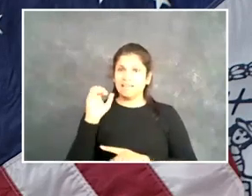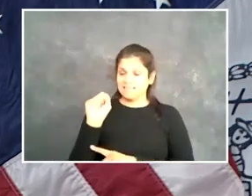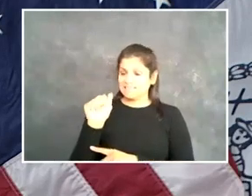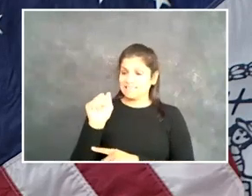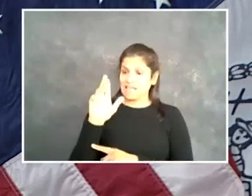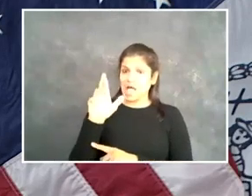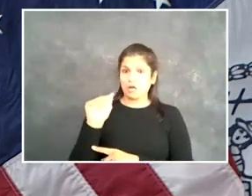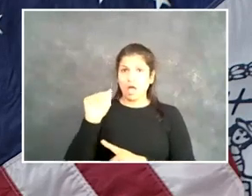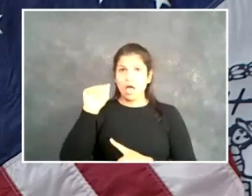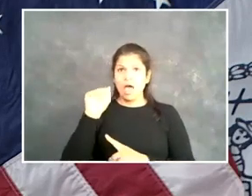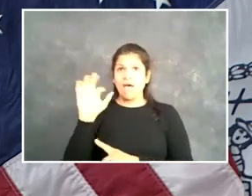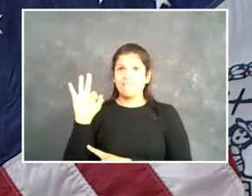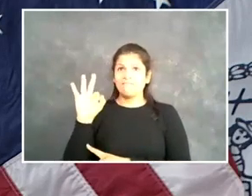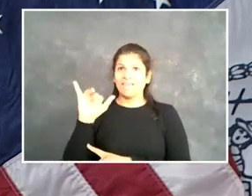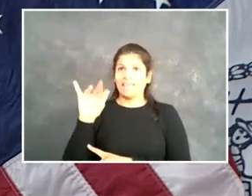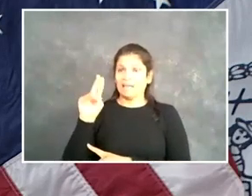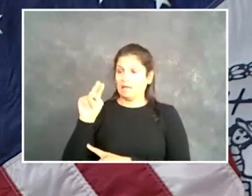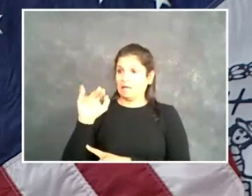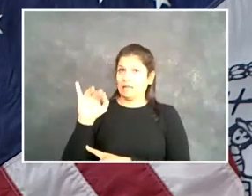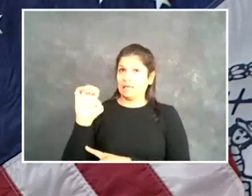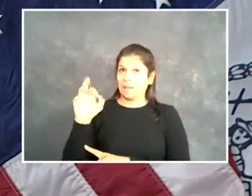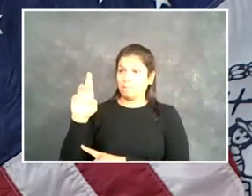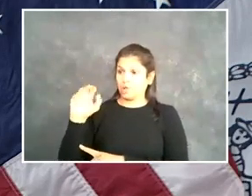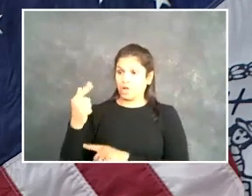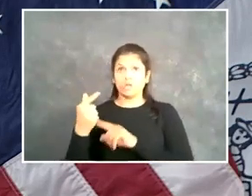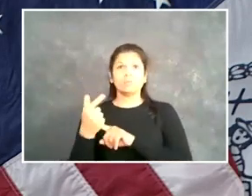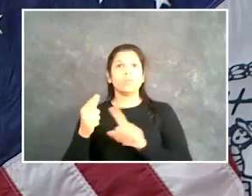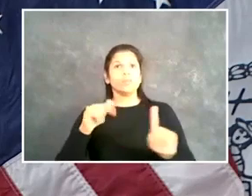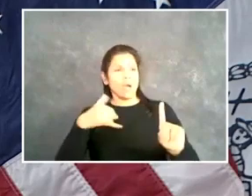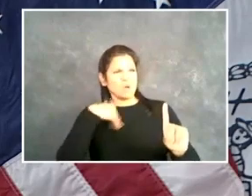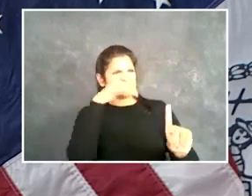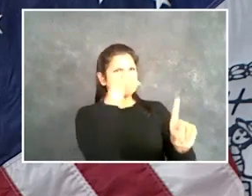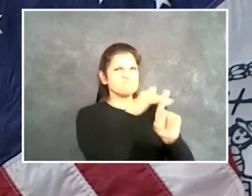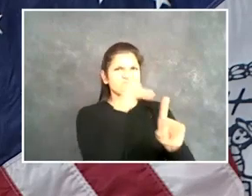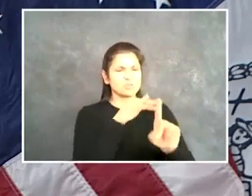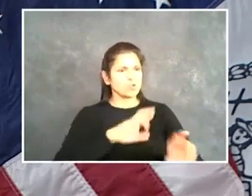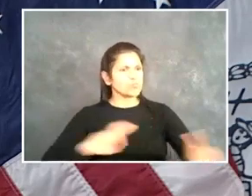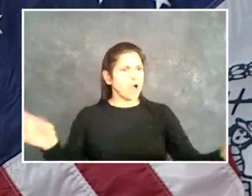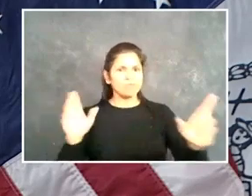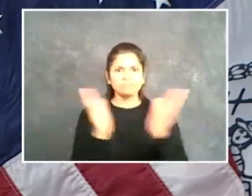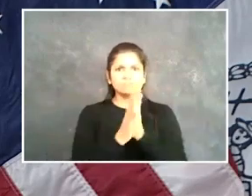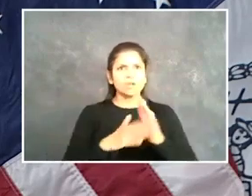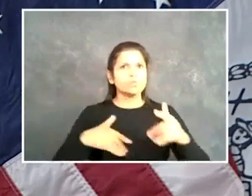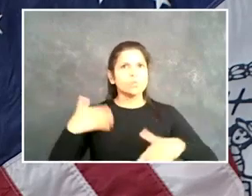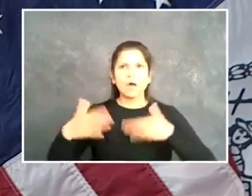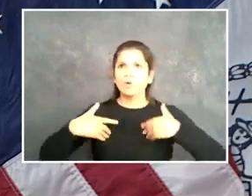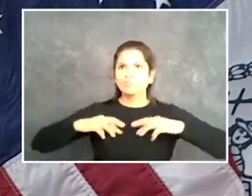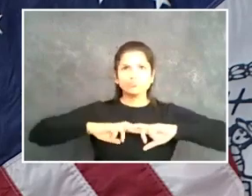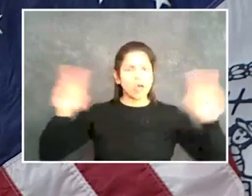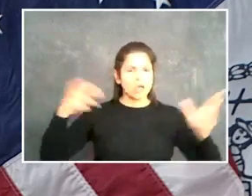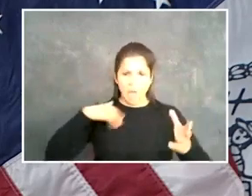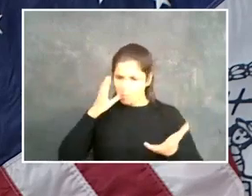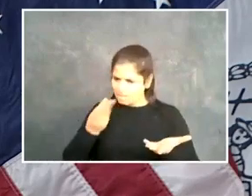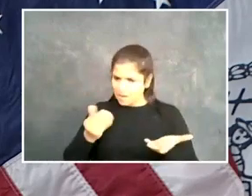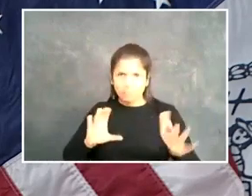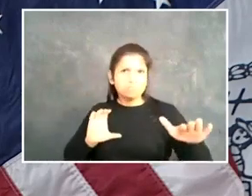WE'RE READY TO COVER THE COST. ALL WE NEED IS THE MTA'S SUPPORT. WE HAD A GOOD CONVERSATION.